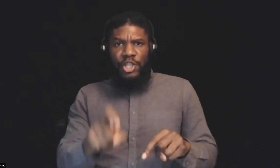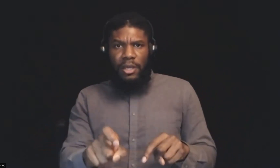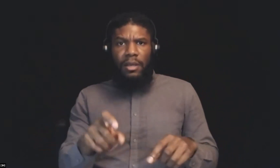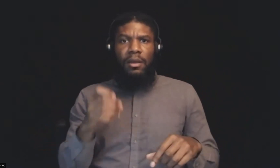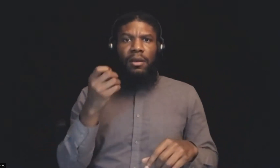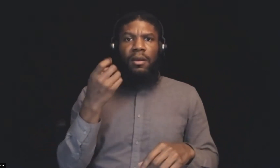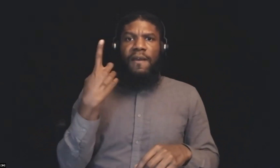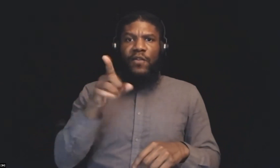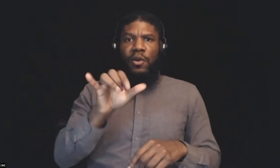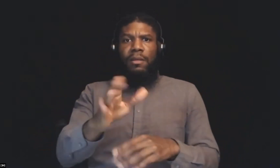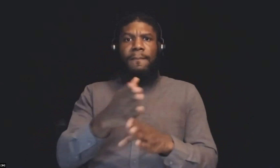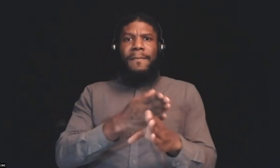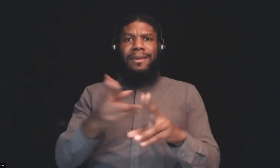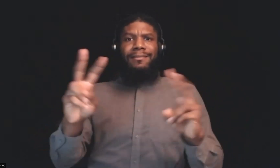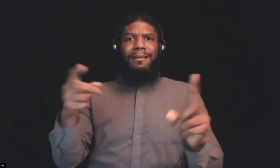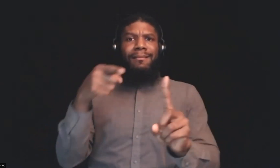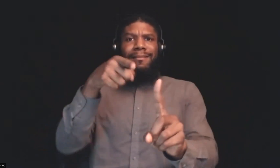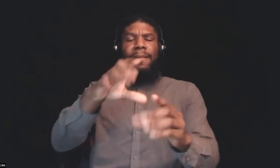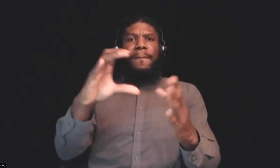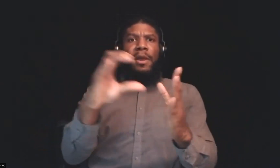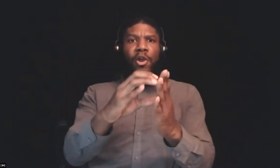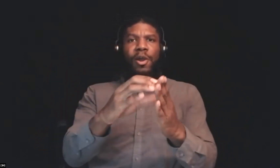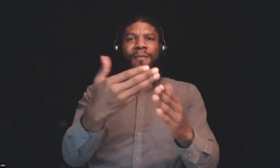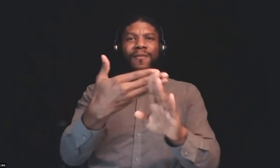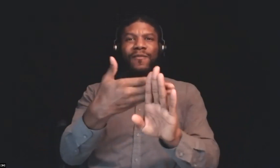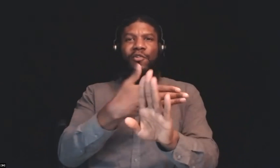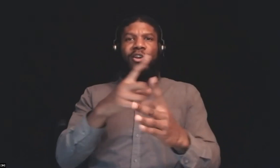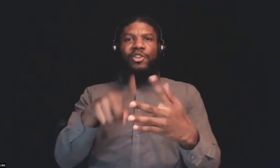to resonate before it shifts thoughts and ... say okay, that's ... something you're doing visually.